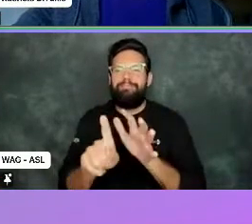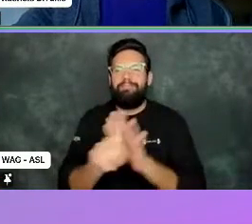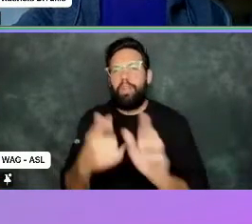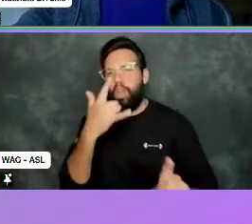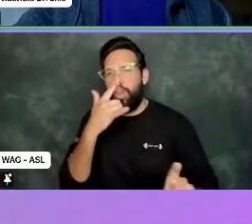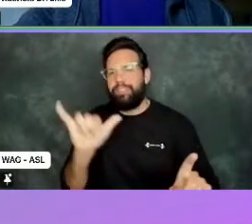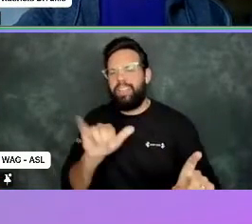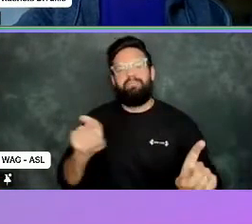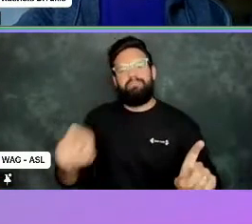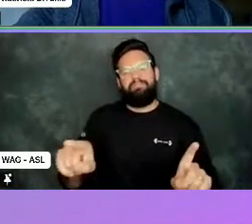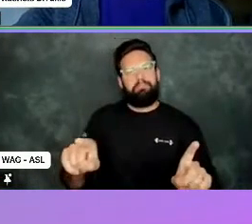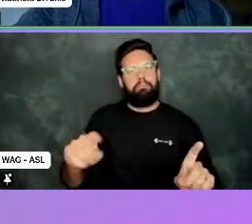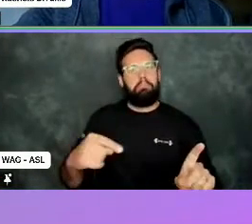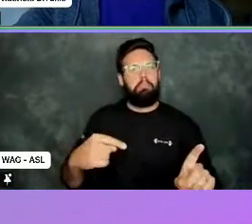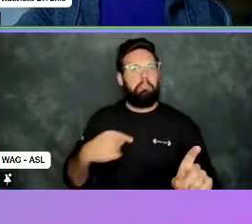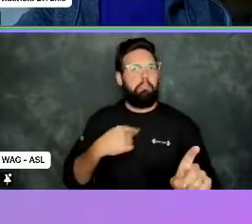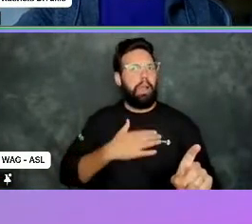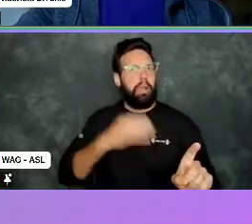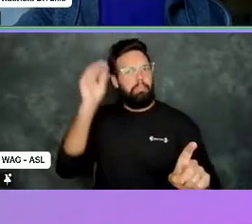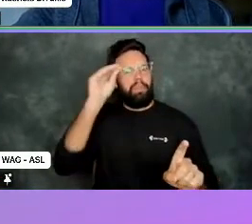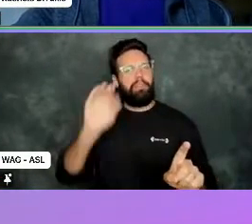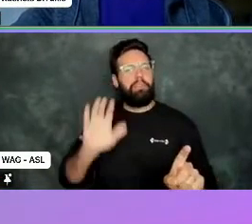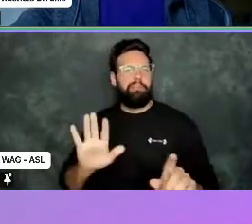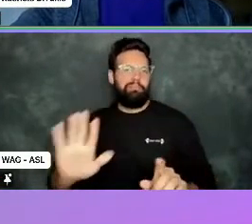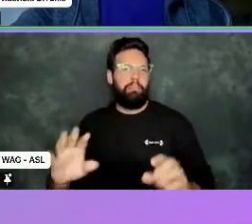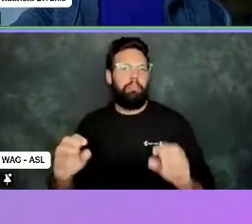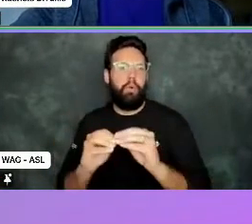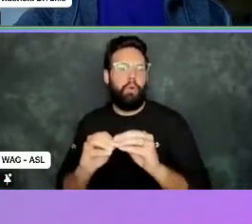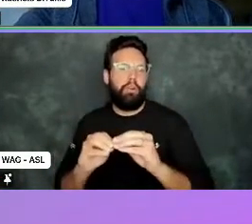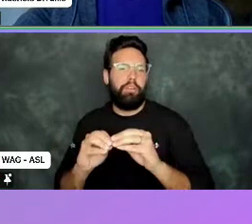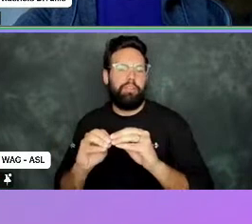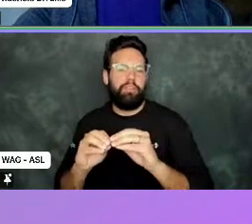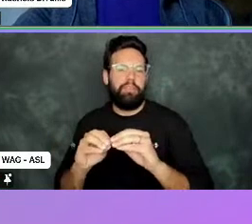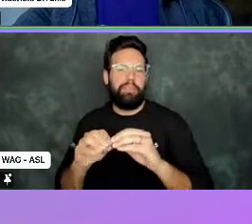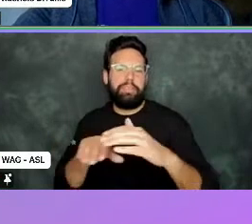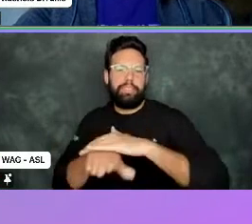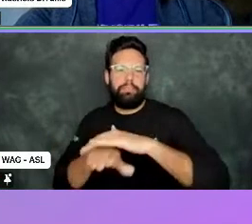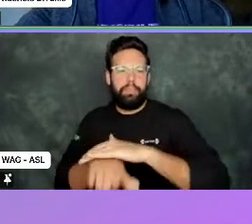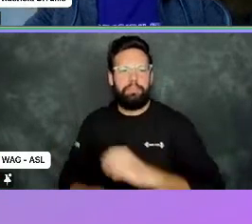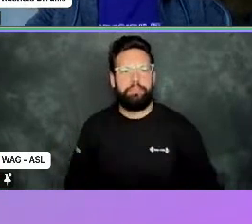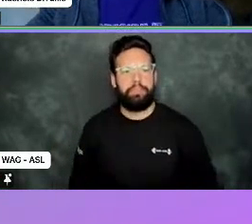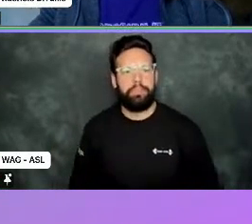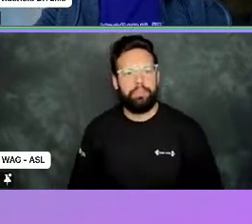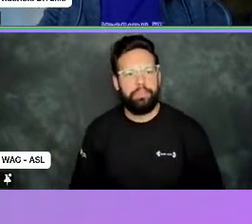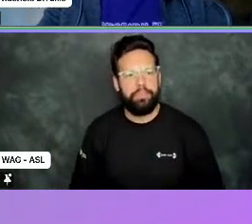submit the form again, and then we're going to see what some better error handling is, and it looks like it's a